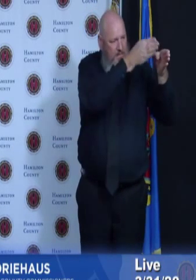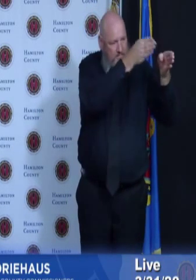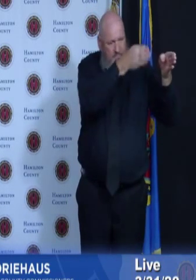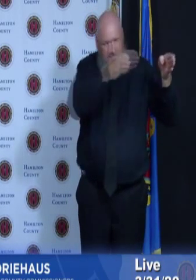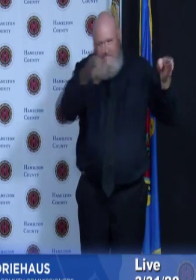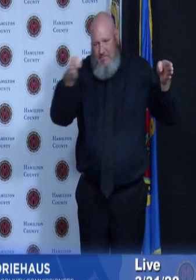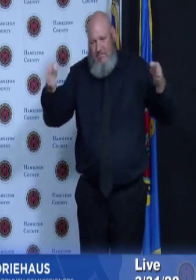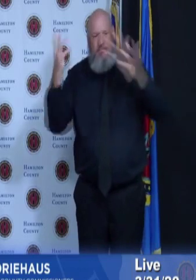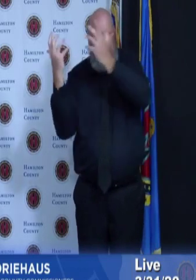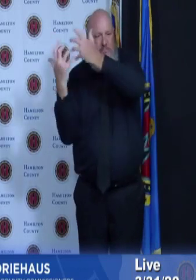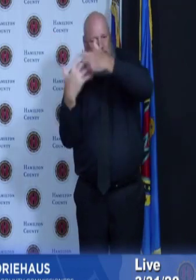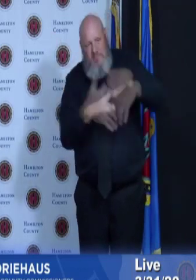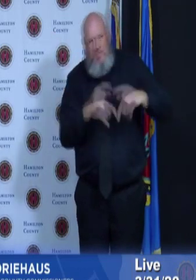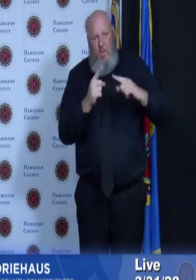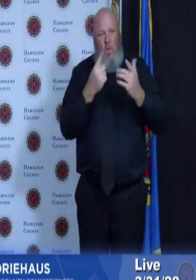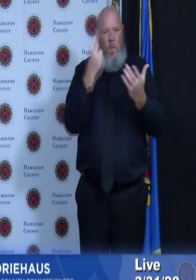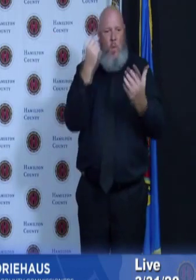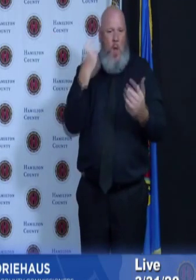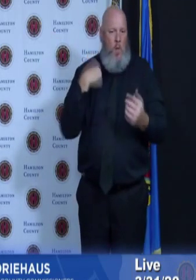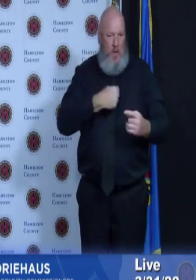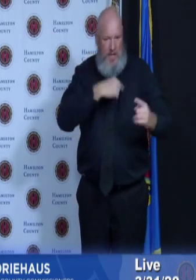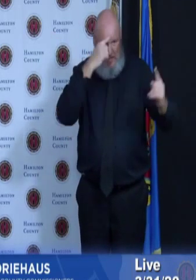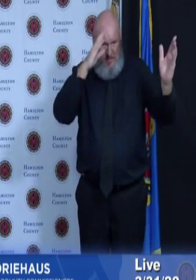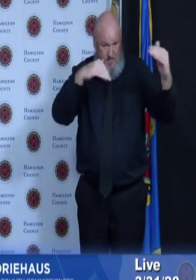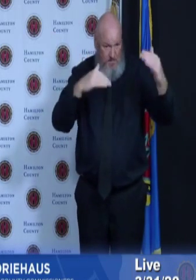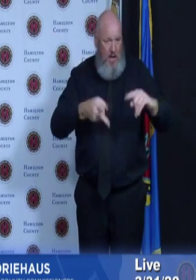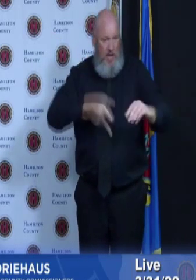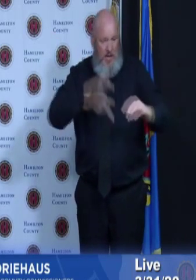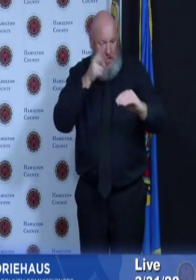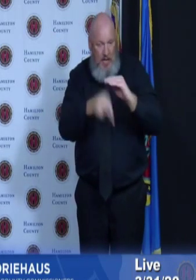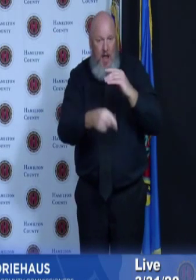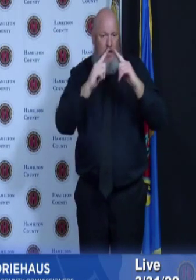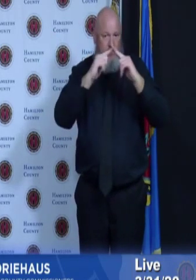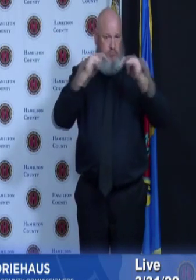impacted many of them are staying at home right now their lives have been